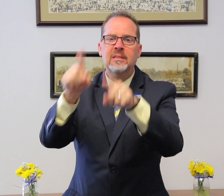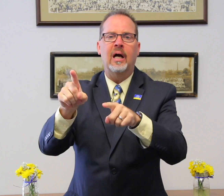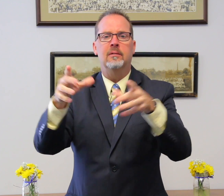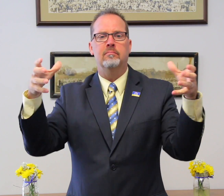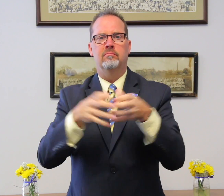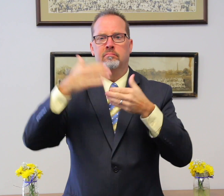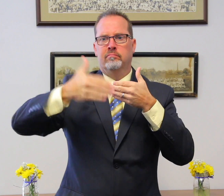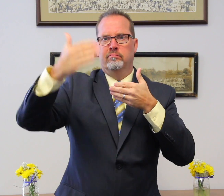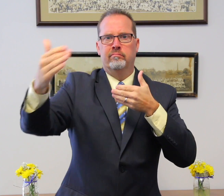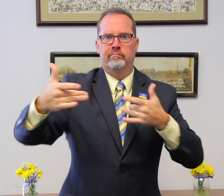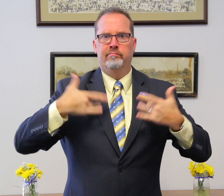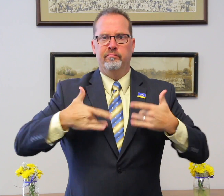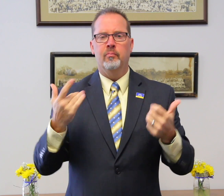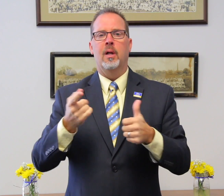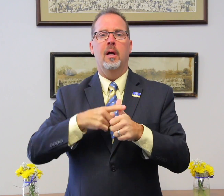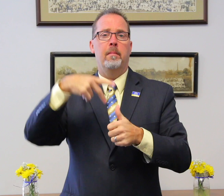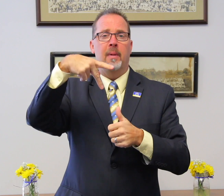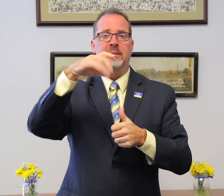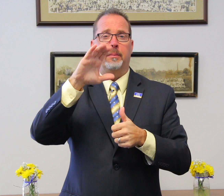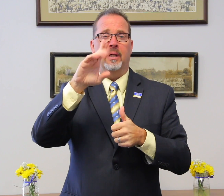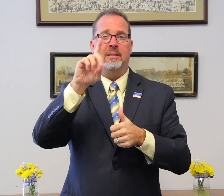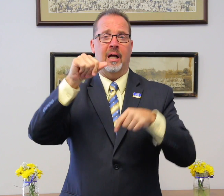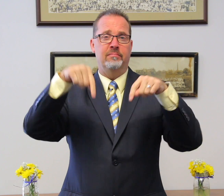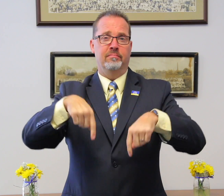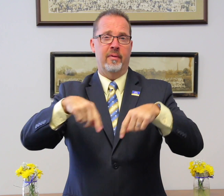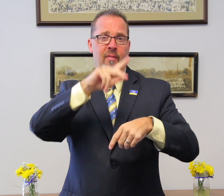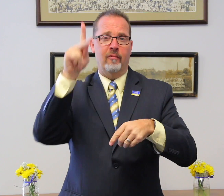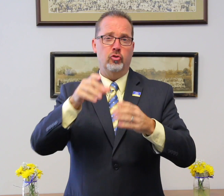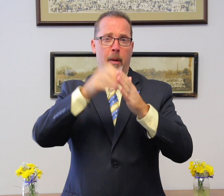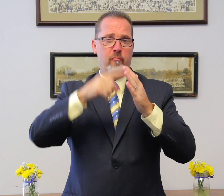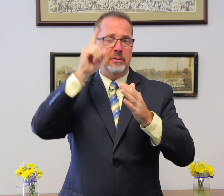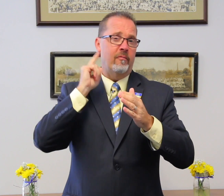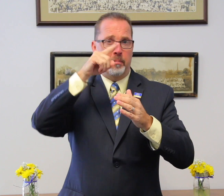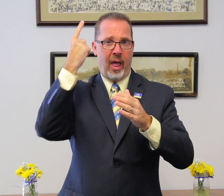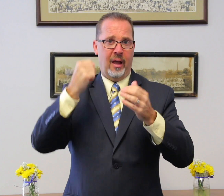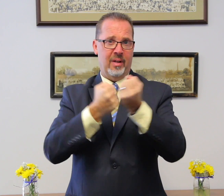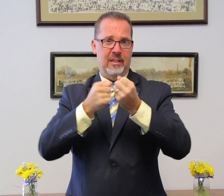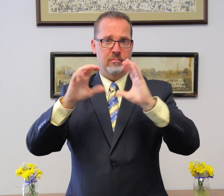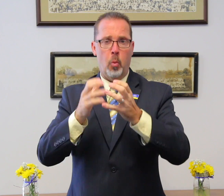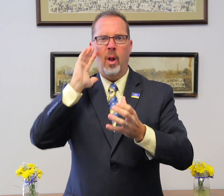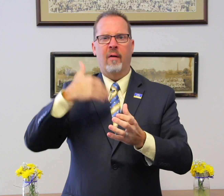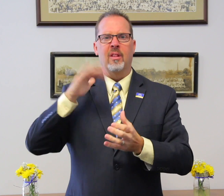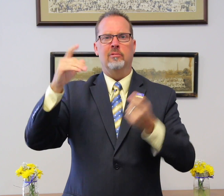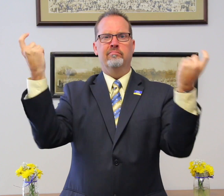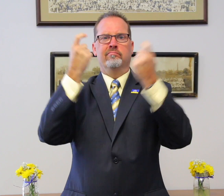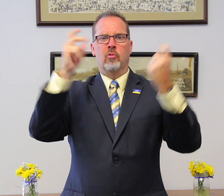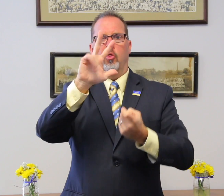organizations and agencies that PSD will be supporting. The first of which is the Philadelphia Chapter of Black Deaf Advocates who will be celebrating their 35th